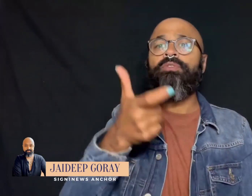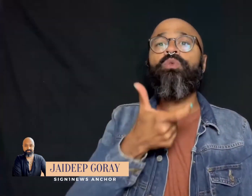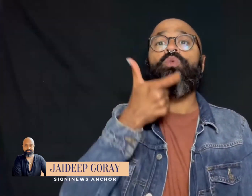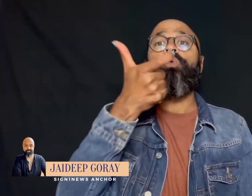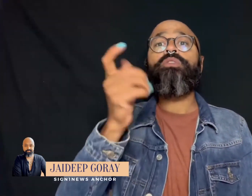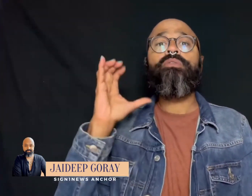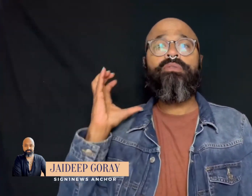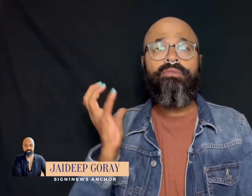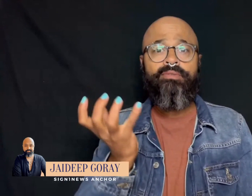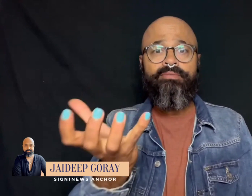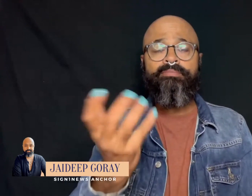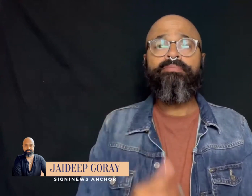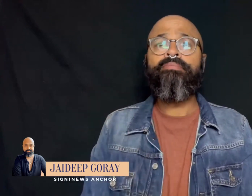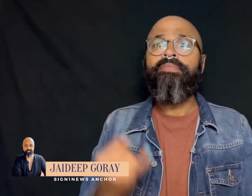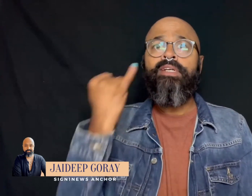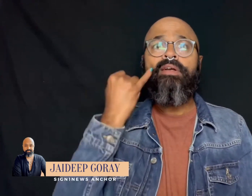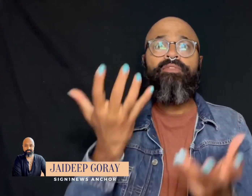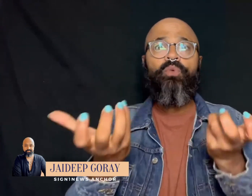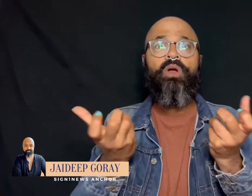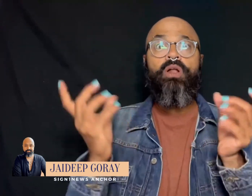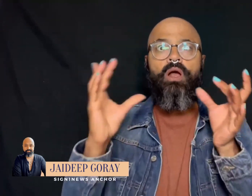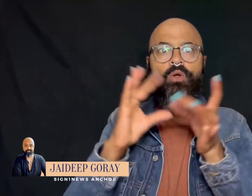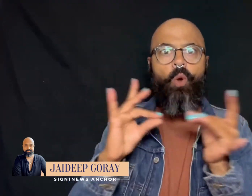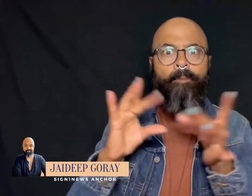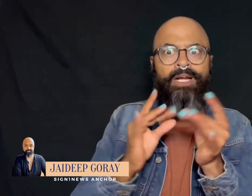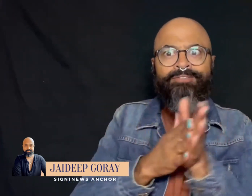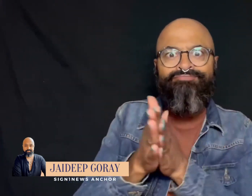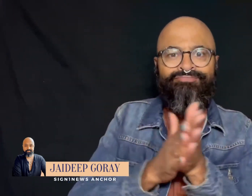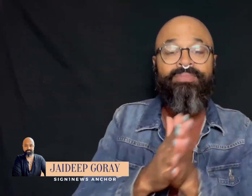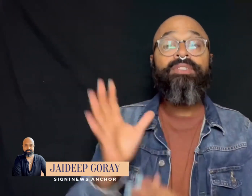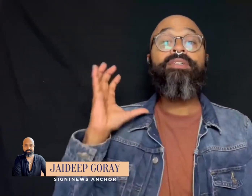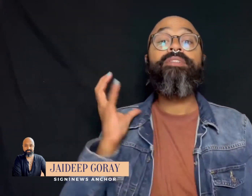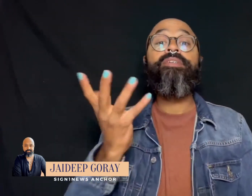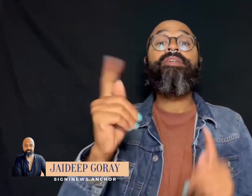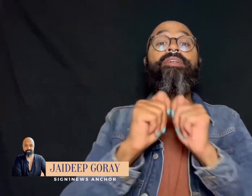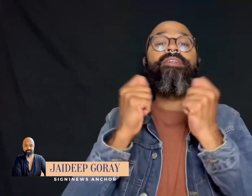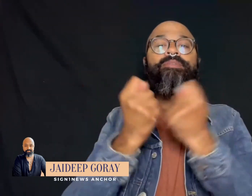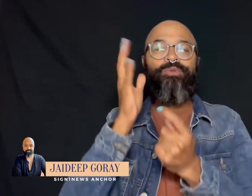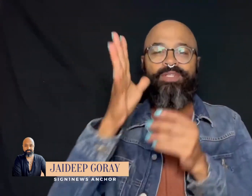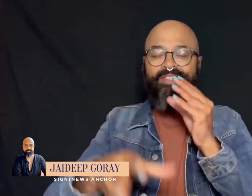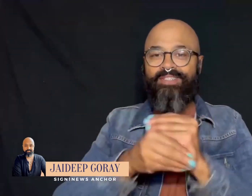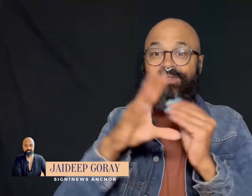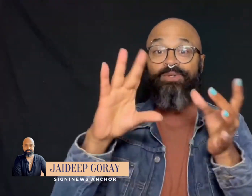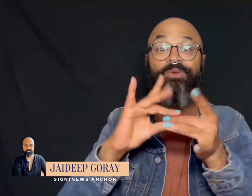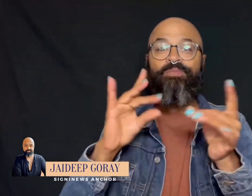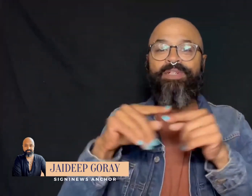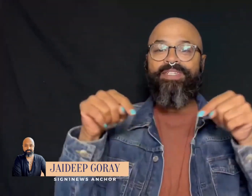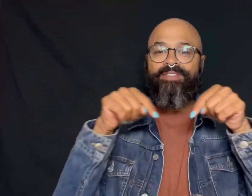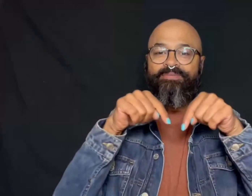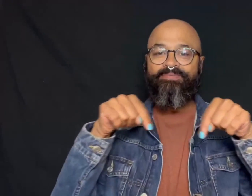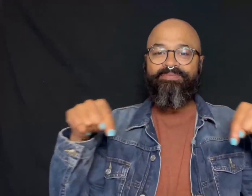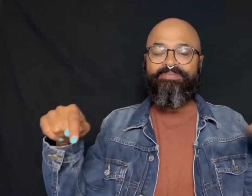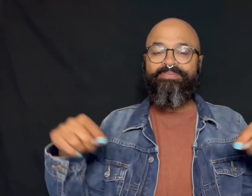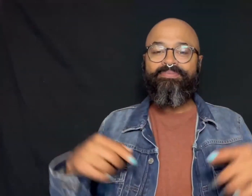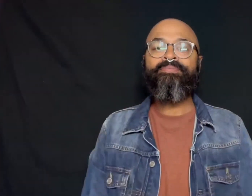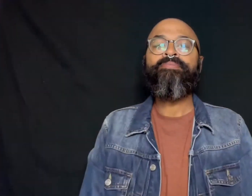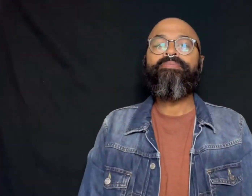Here's a quick look at the top trending stories making headlines today. If you post an interesting comment about this update, we may add it at the bottom of the screen.